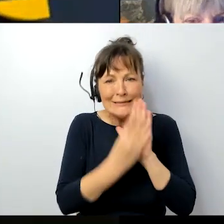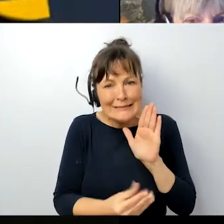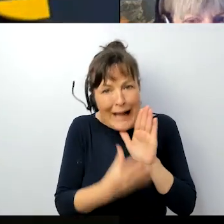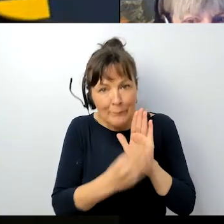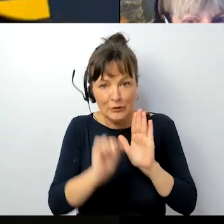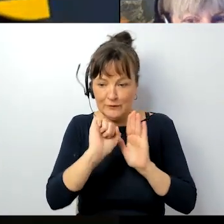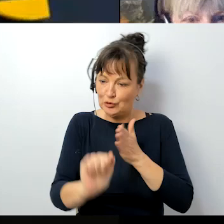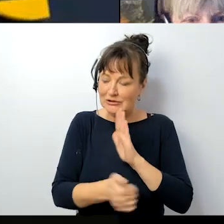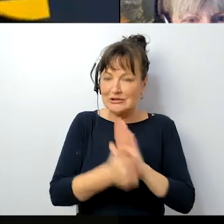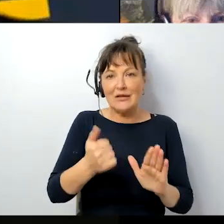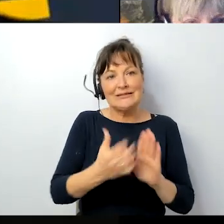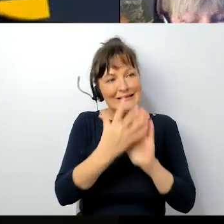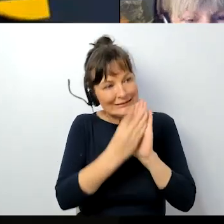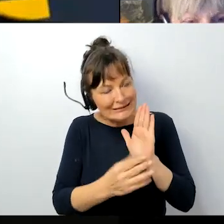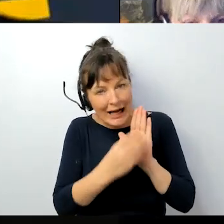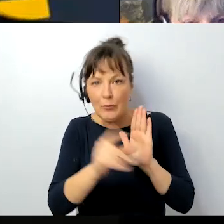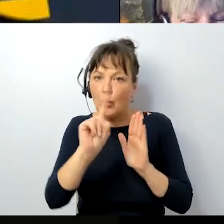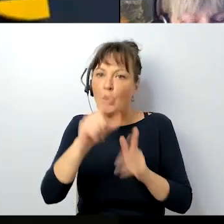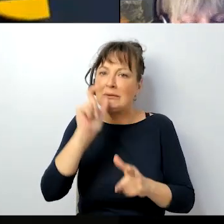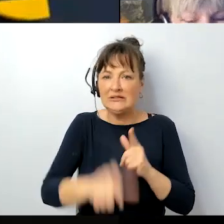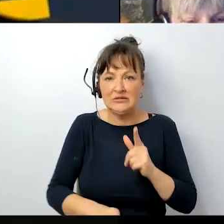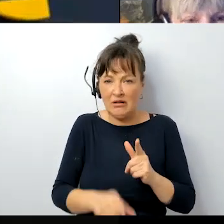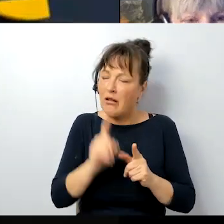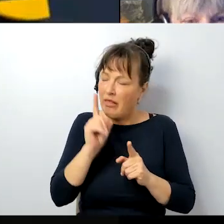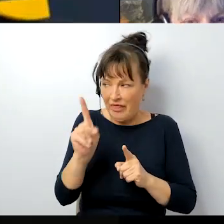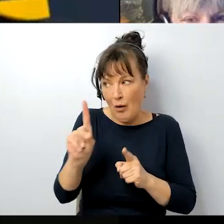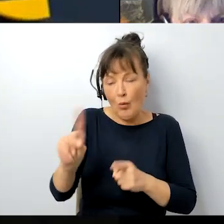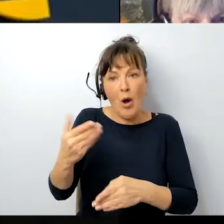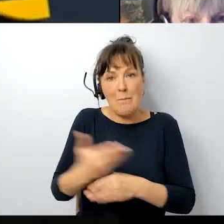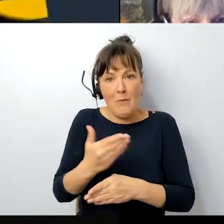with it, there's a reason you're interested in it - share that with them that's what they want to